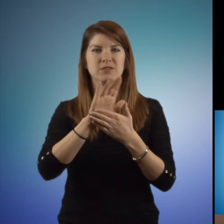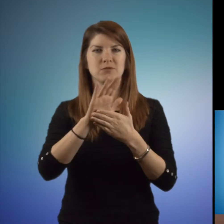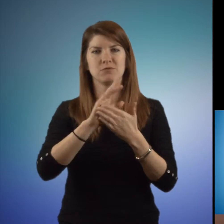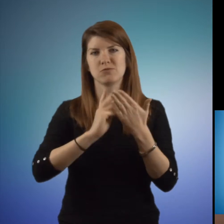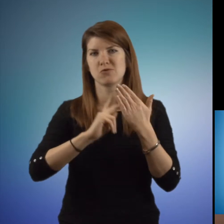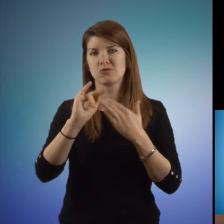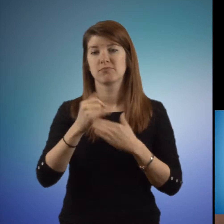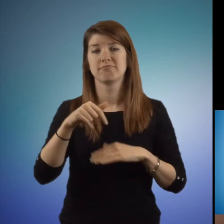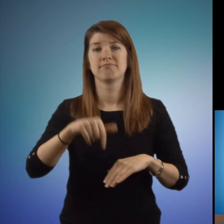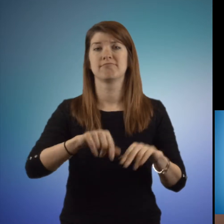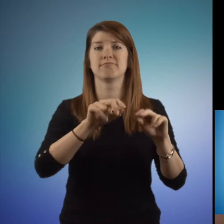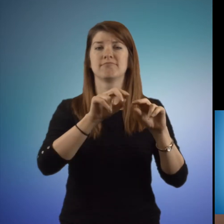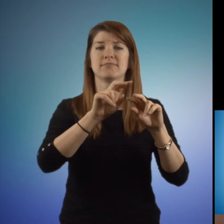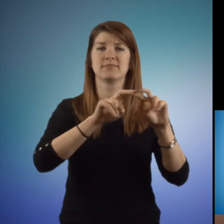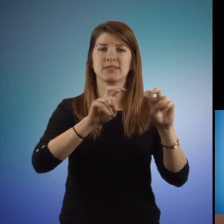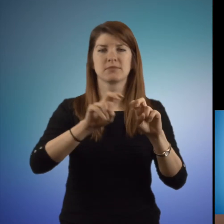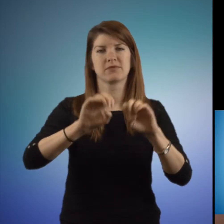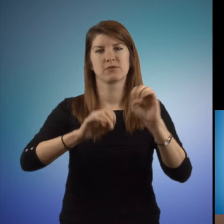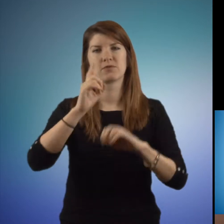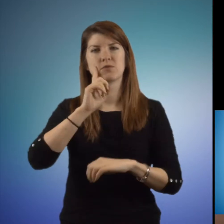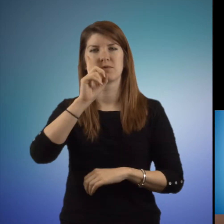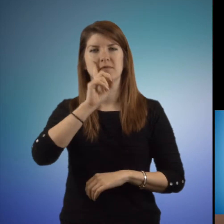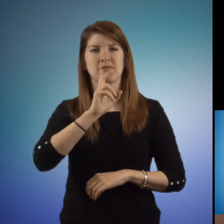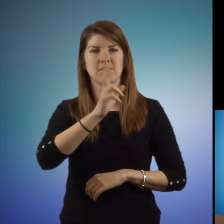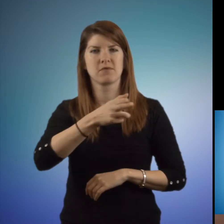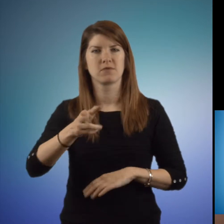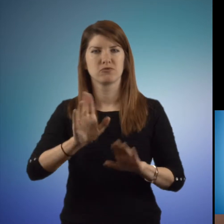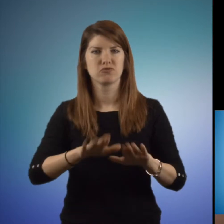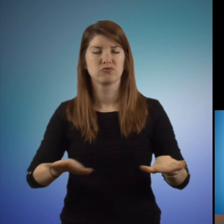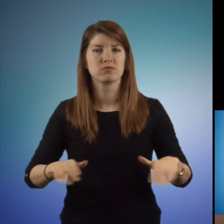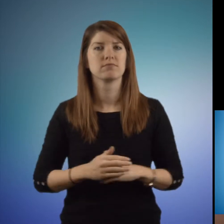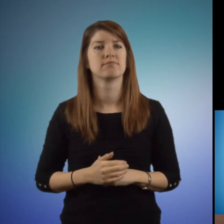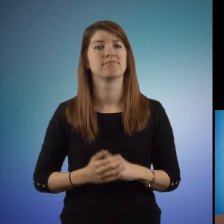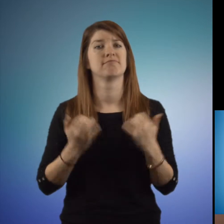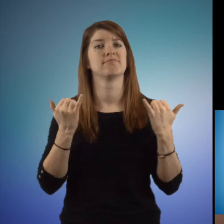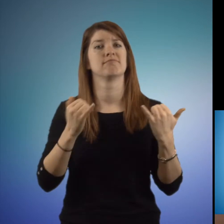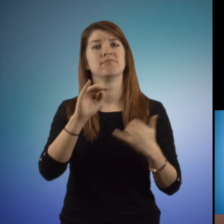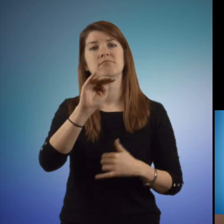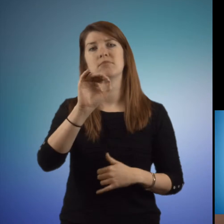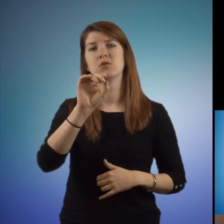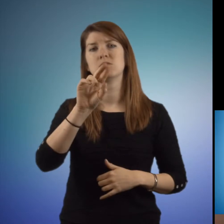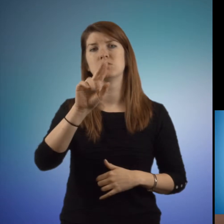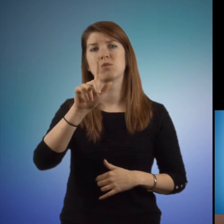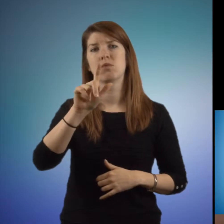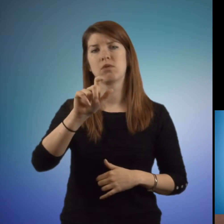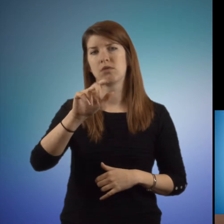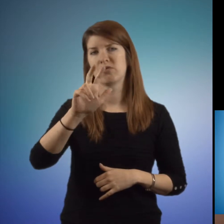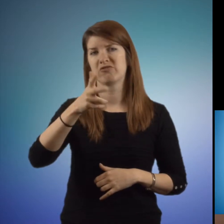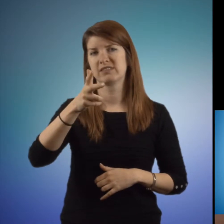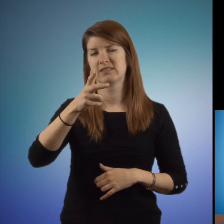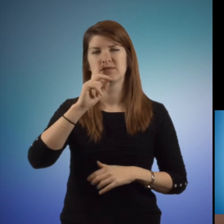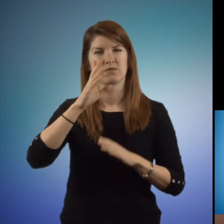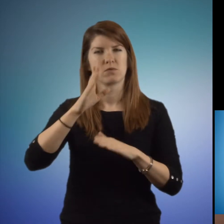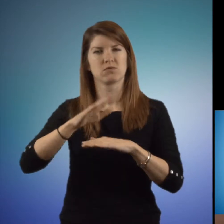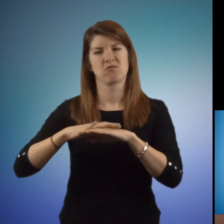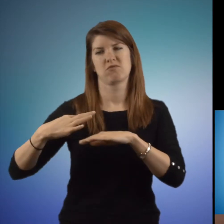and evaluation of deaf and hard of hearing children. This is module three where we will focus on eligibility and we will look